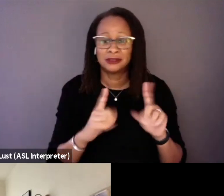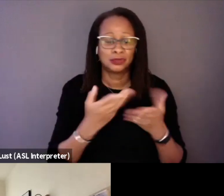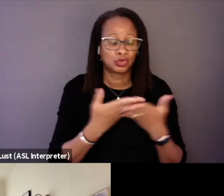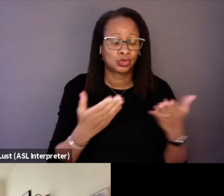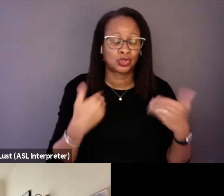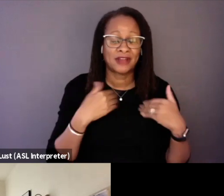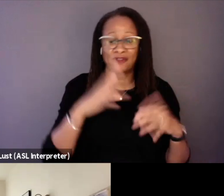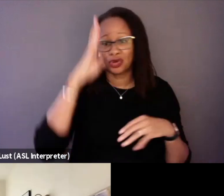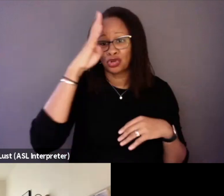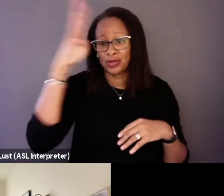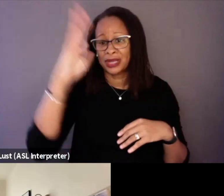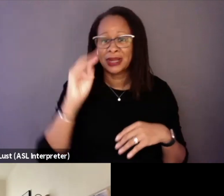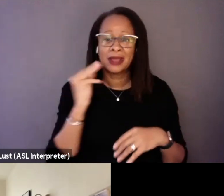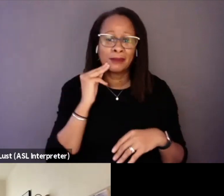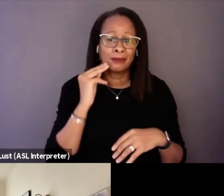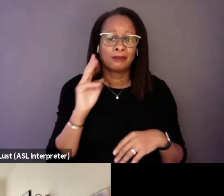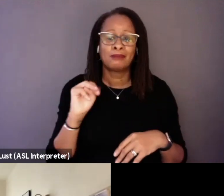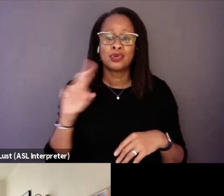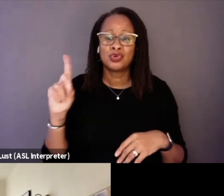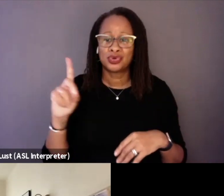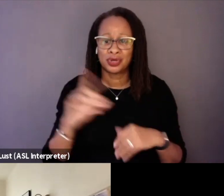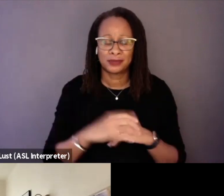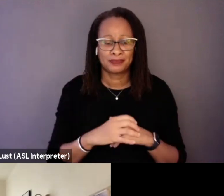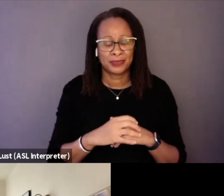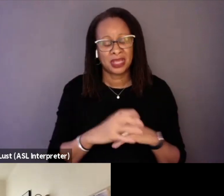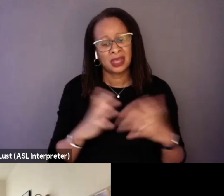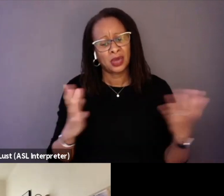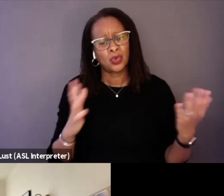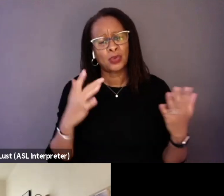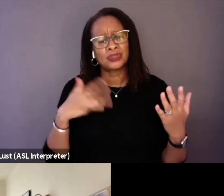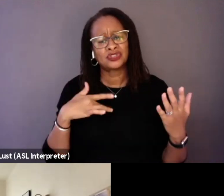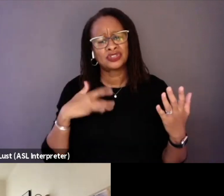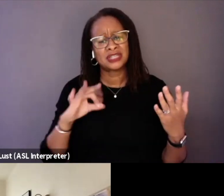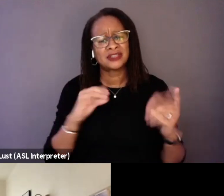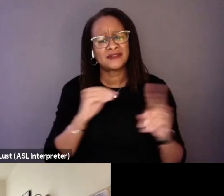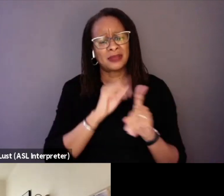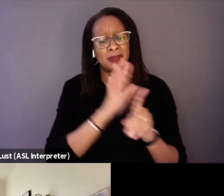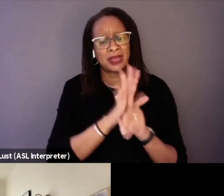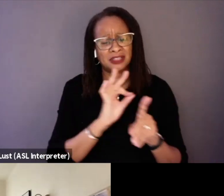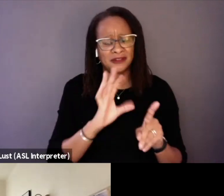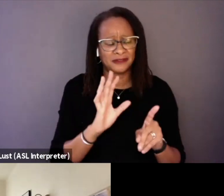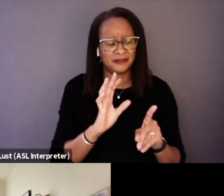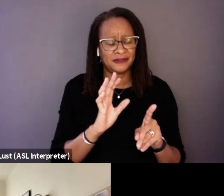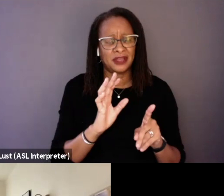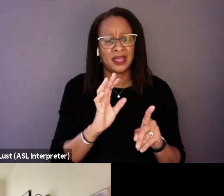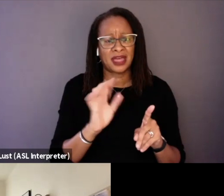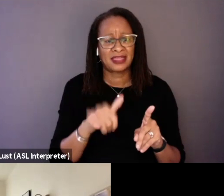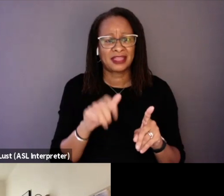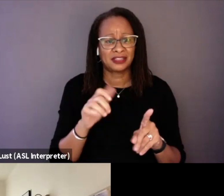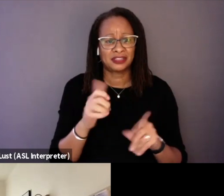But what was your sense of the impact of this culture, this drug culture on the people there?